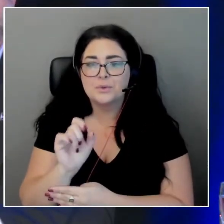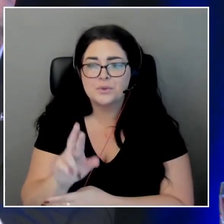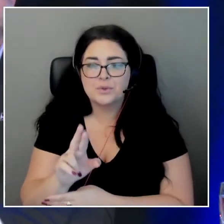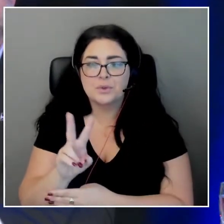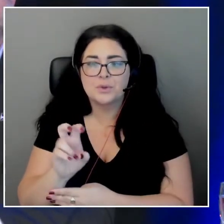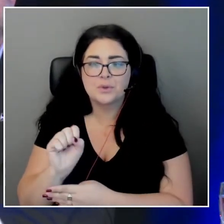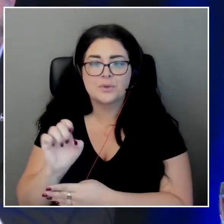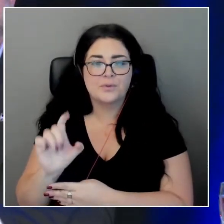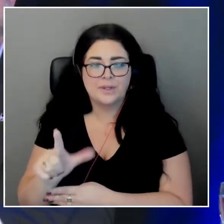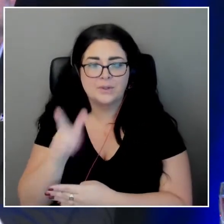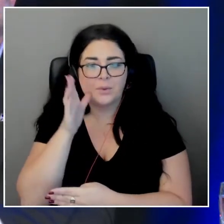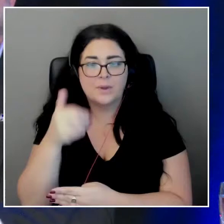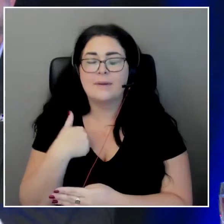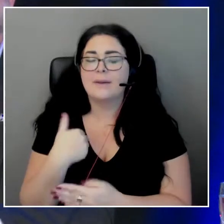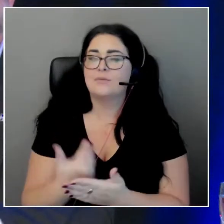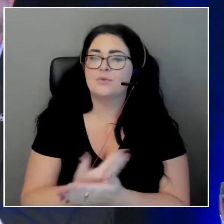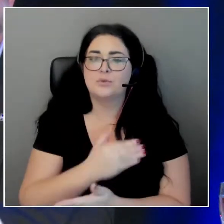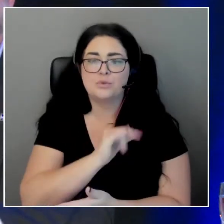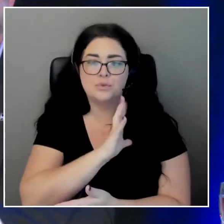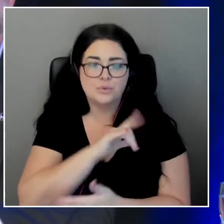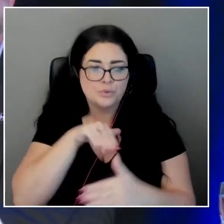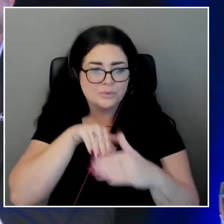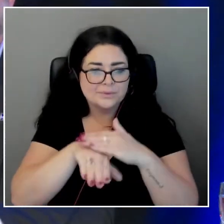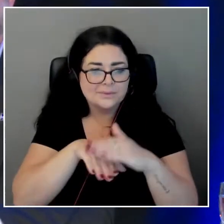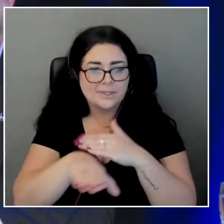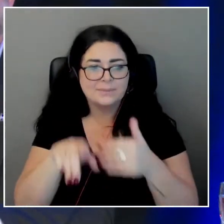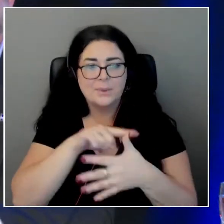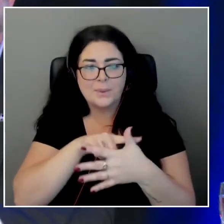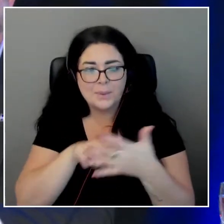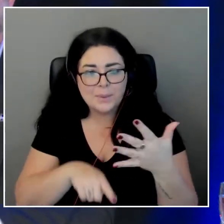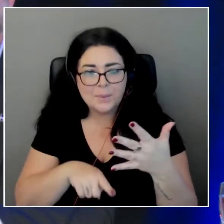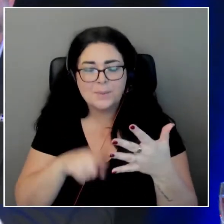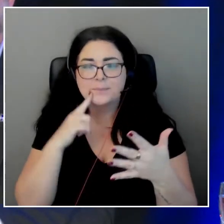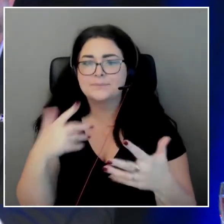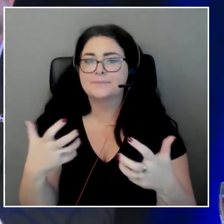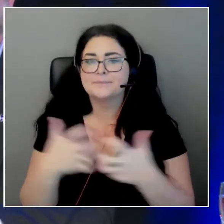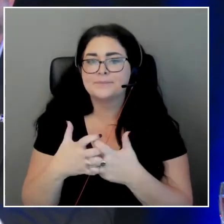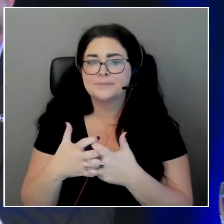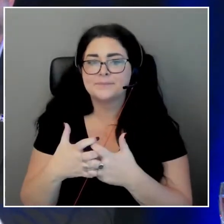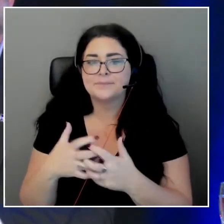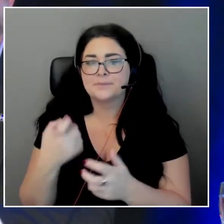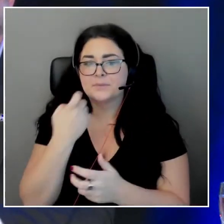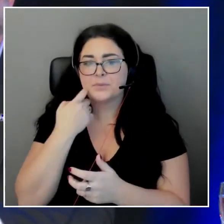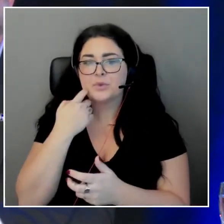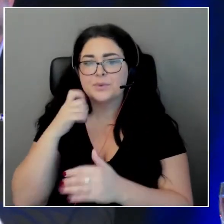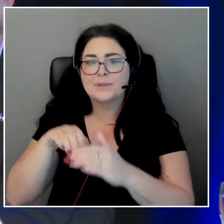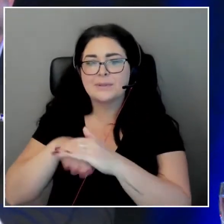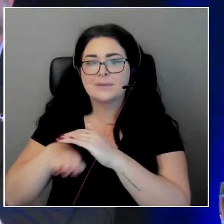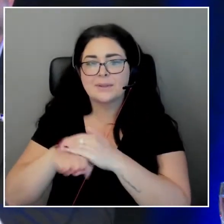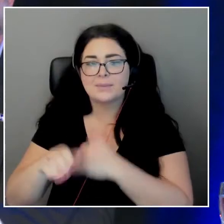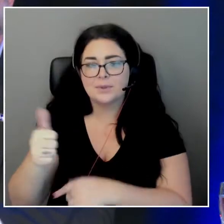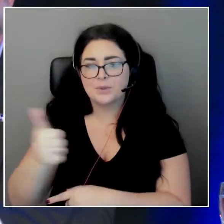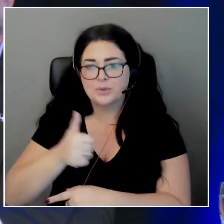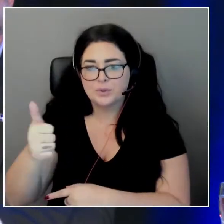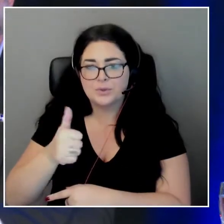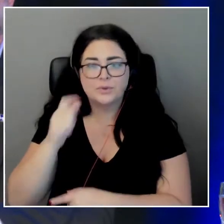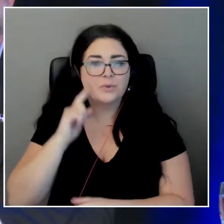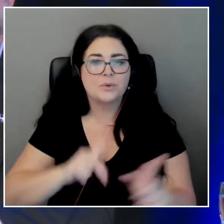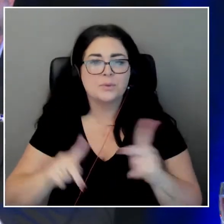accessibility features aligned with the most recent Accessible Transportation for Persons with Disability Regulations.